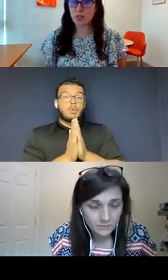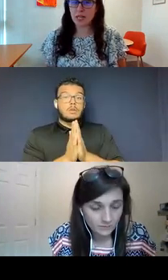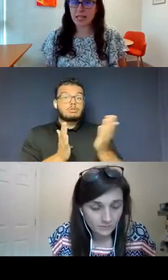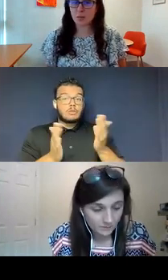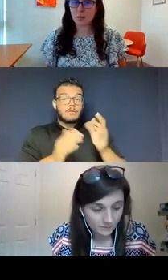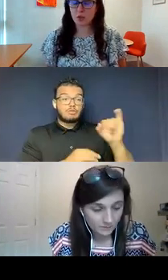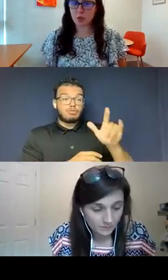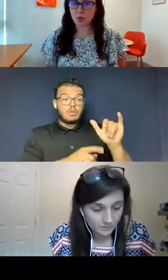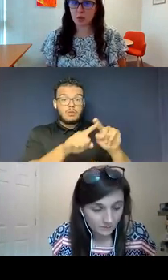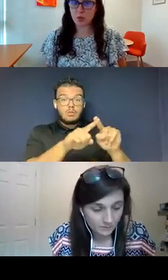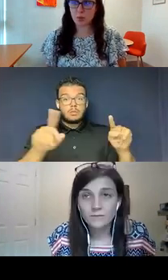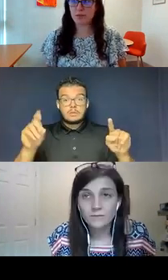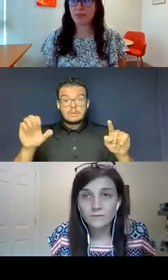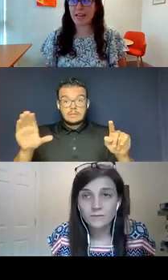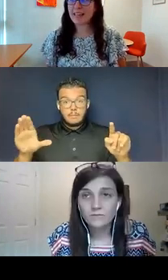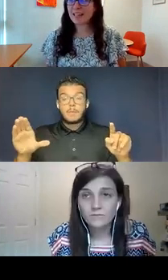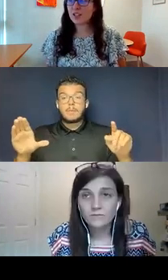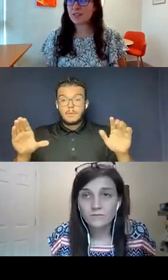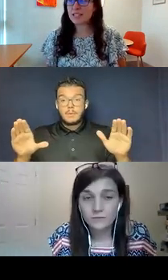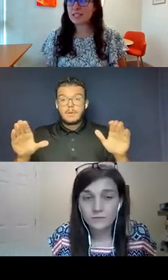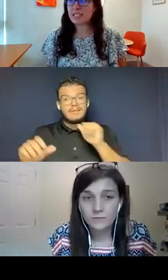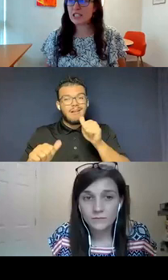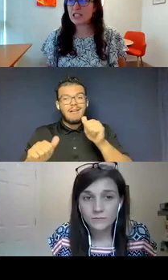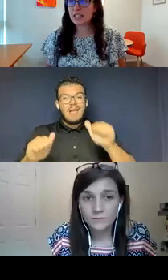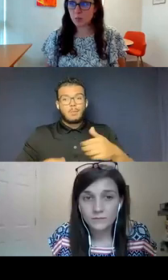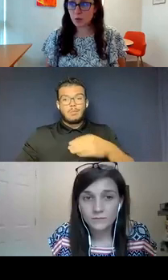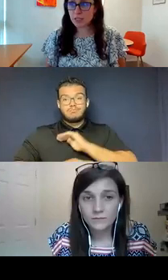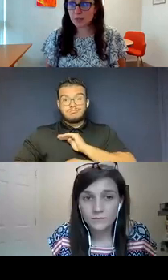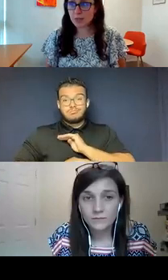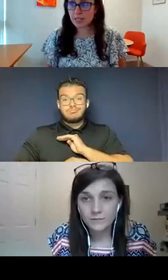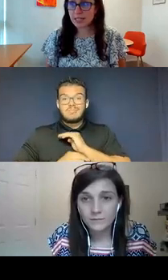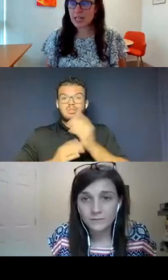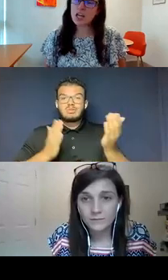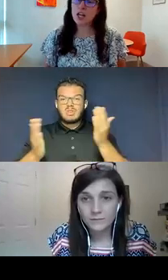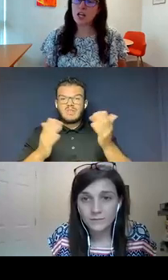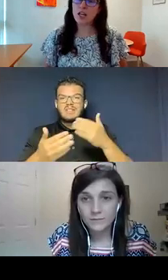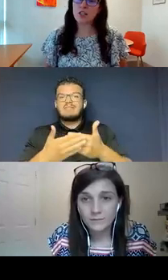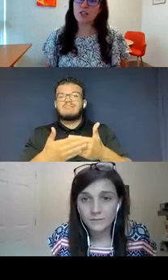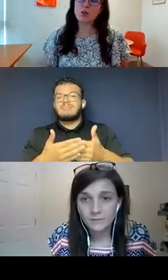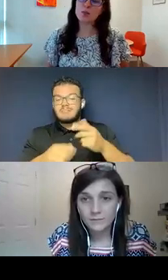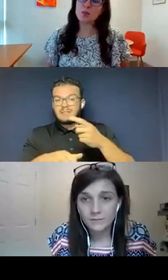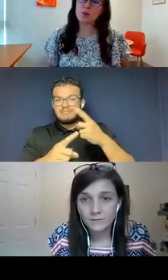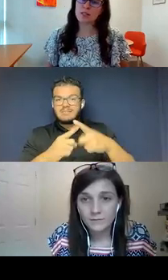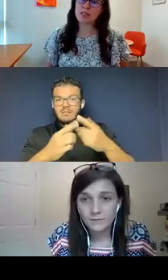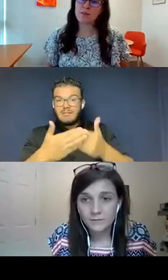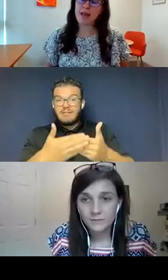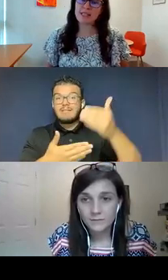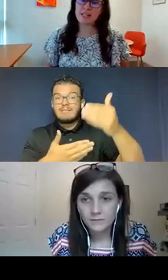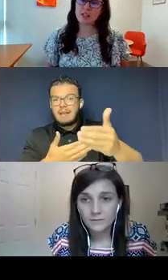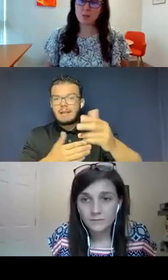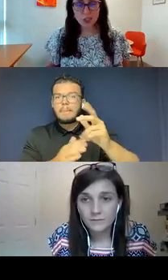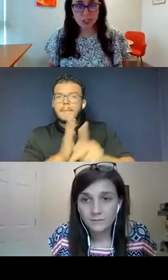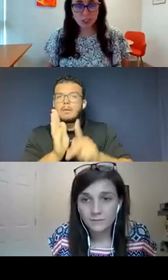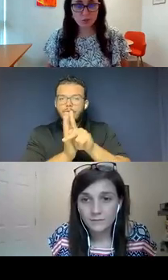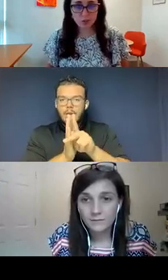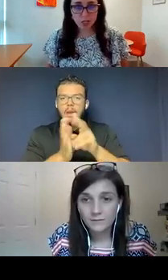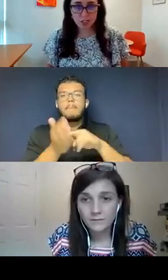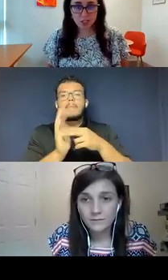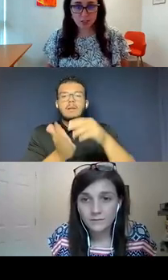and you were not able to provide that service until the next reporting period, you would report them as either partially served or not